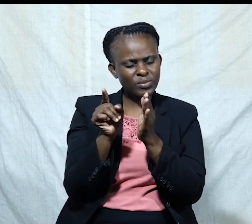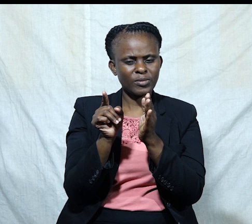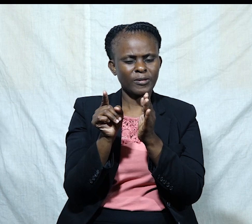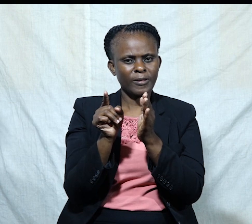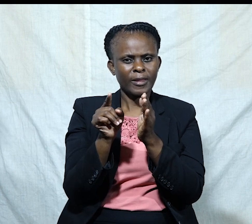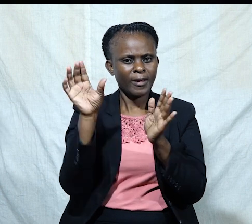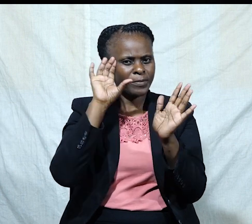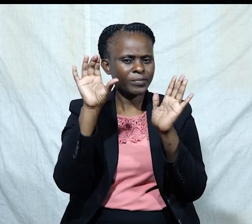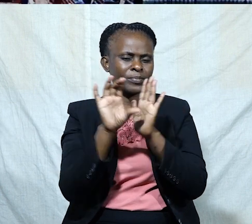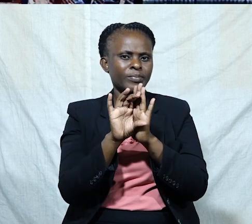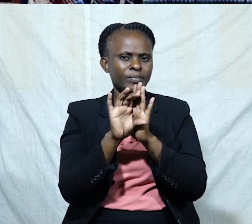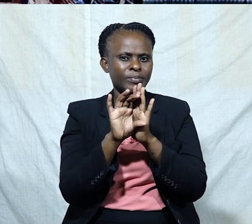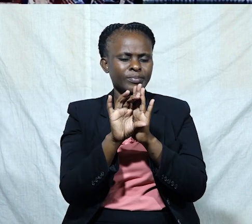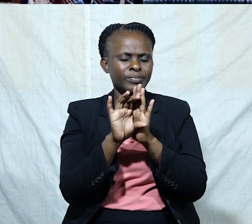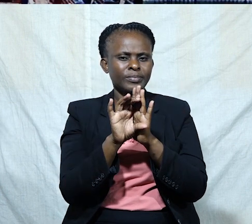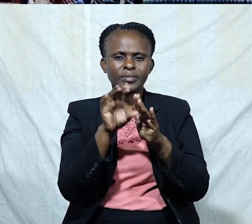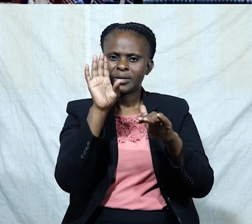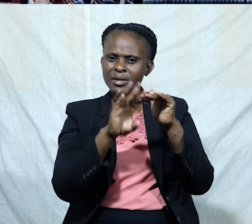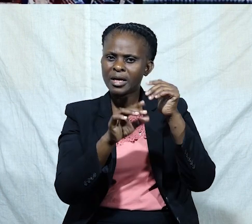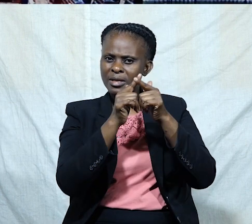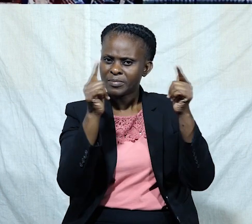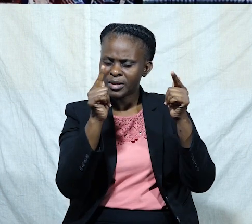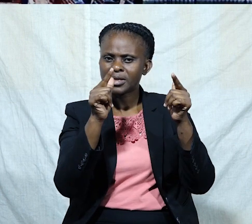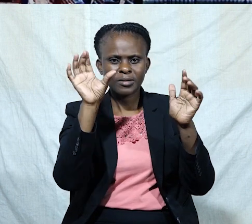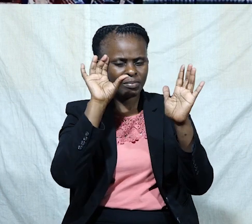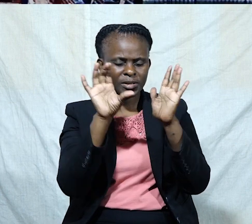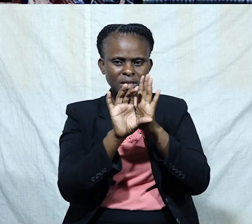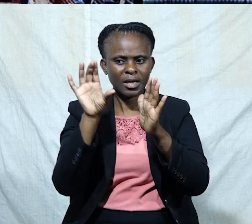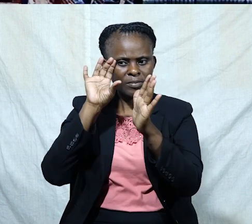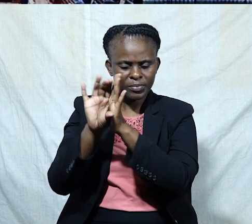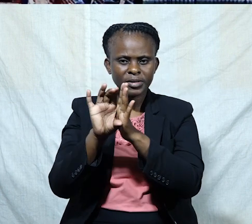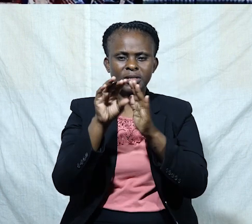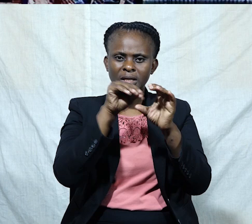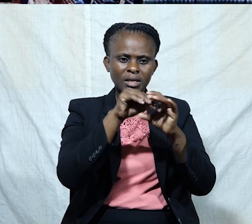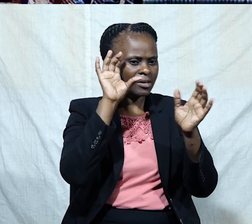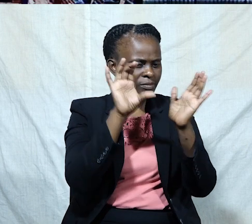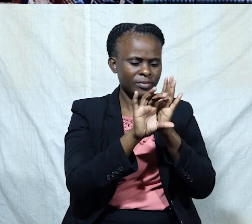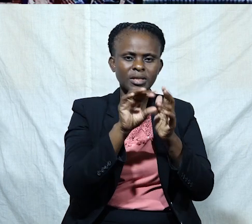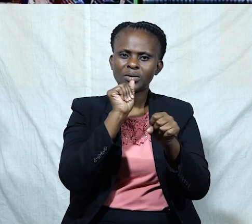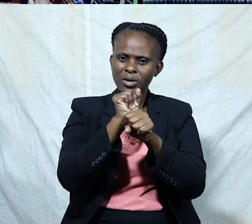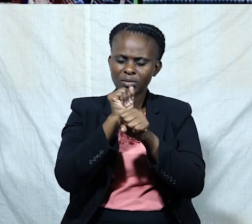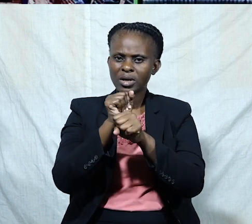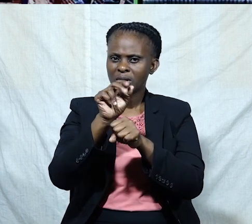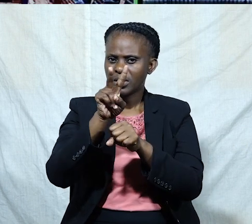picture than the main picture. It's called picture in picture. It's a function of our vision mixer.